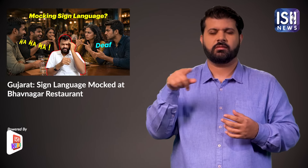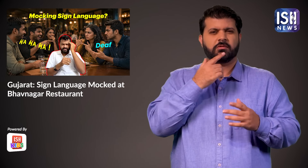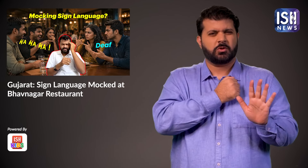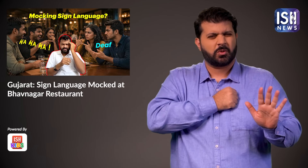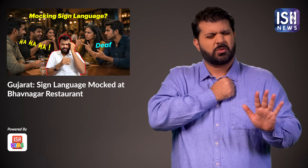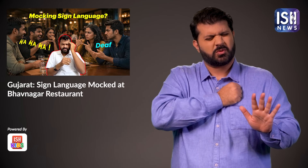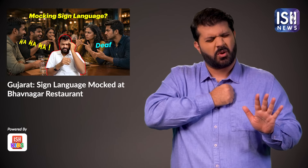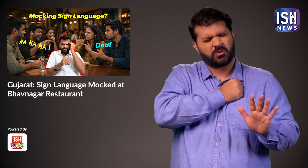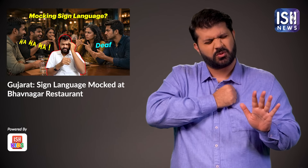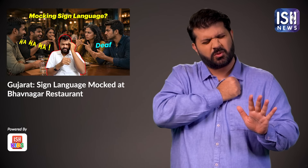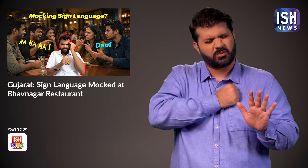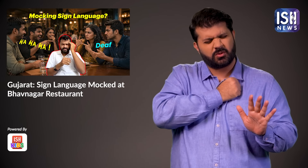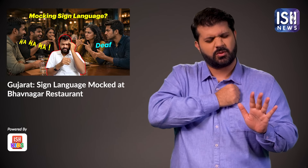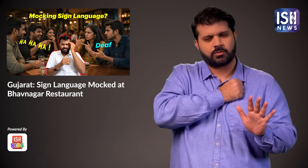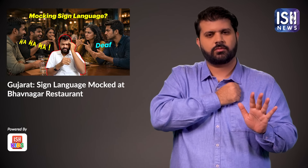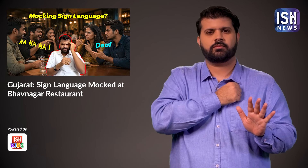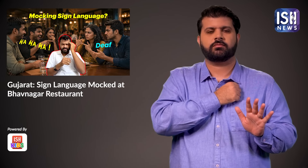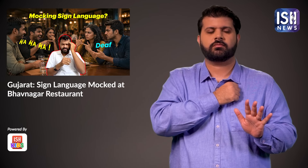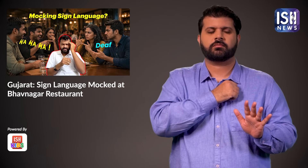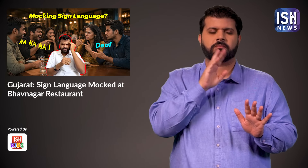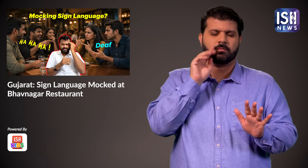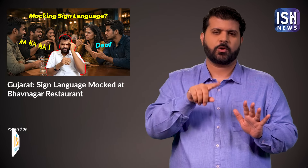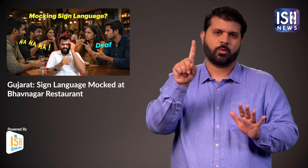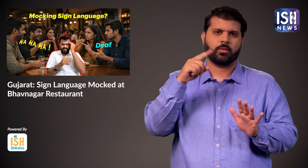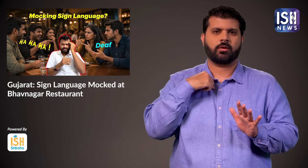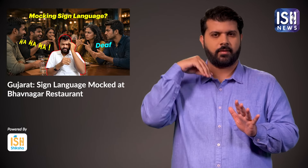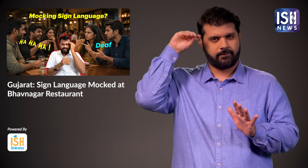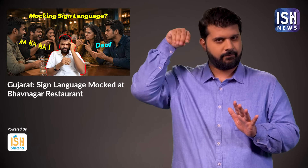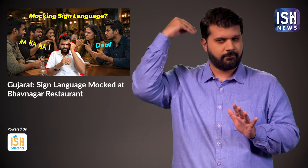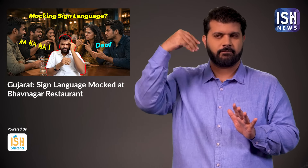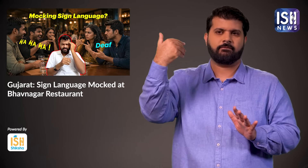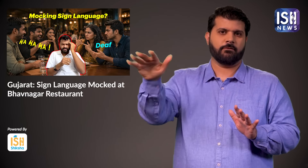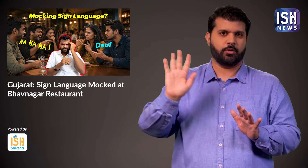They apologised. Manan chose to forgive them this time,